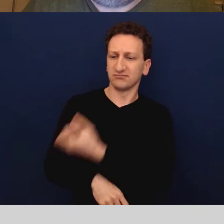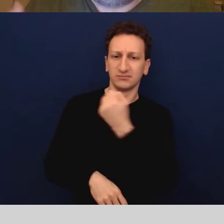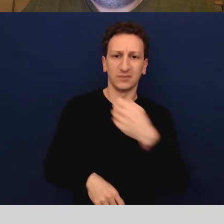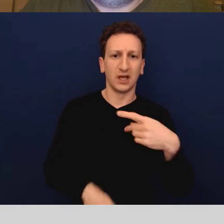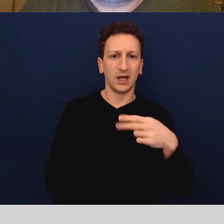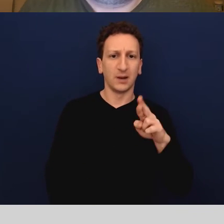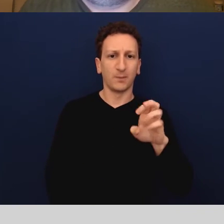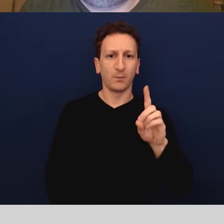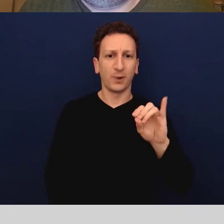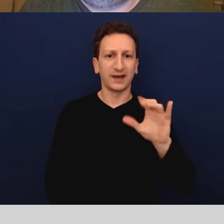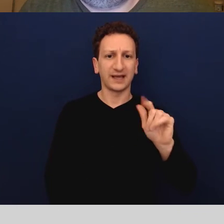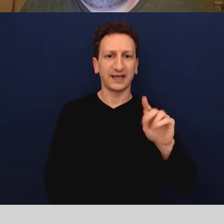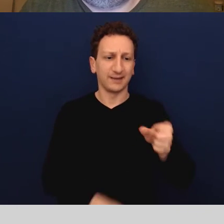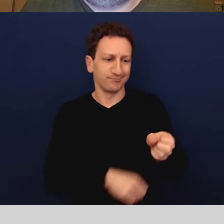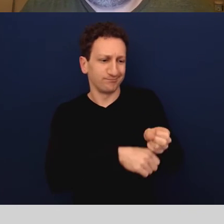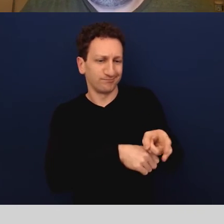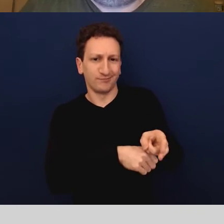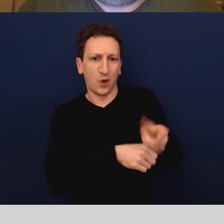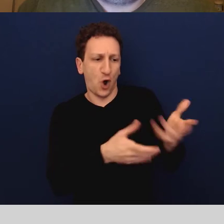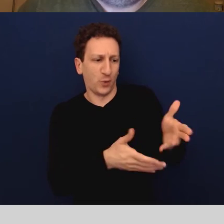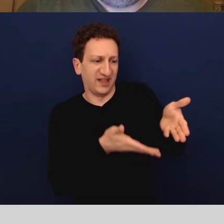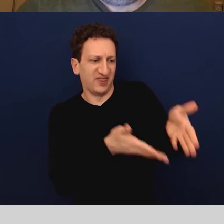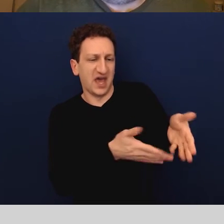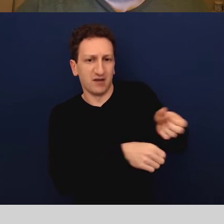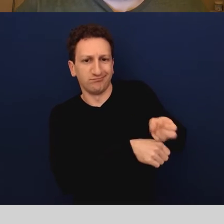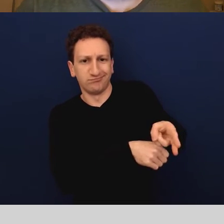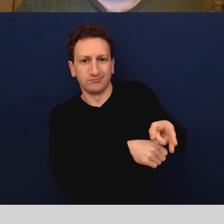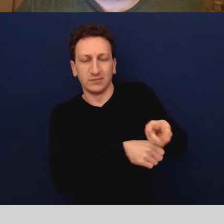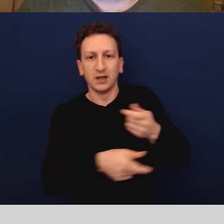and override the class interface index and returns a new predicate.